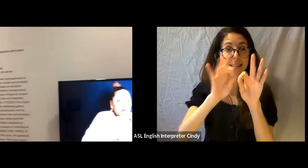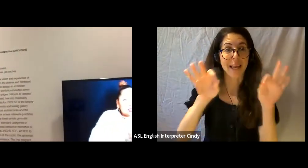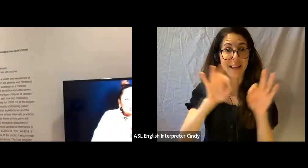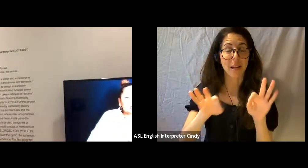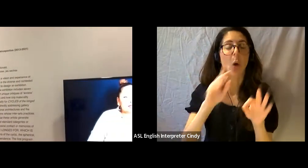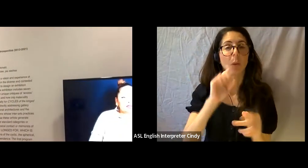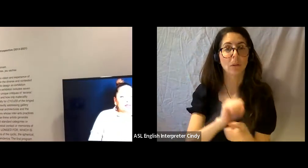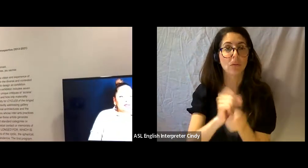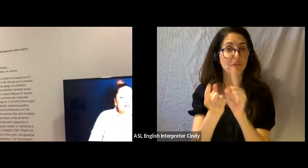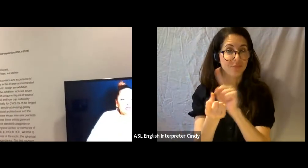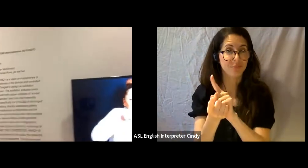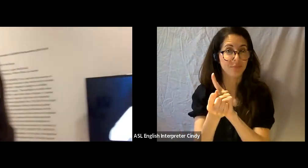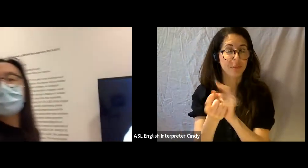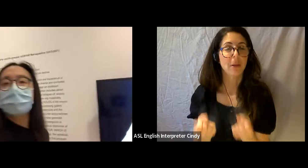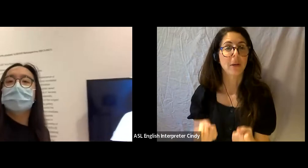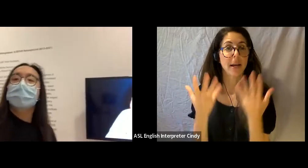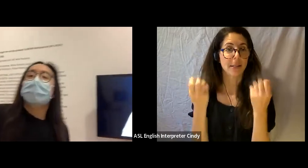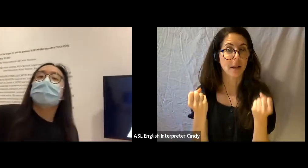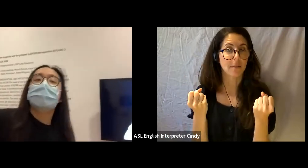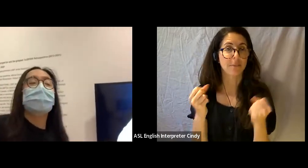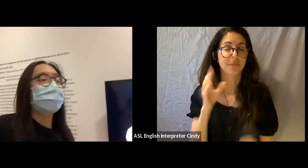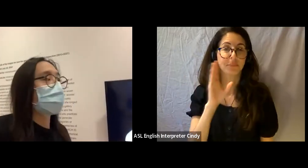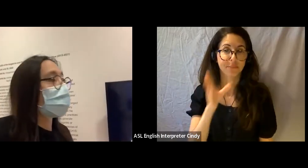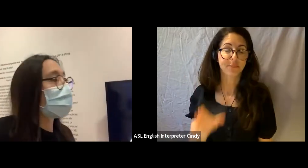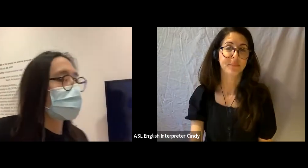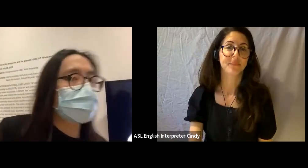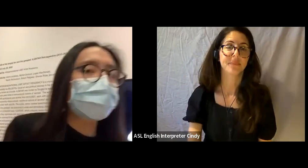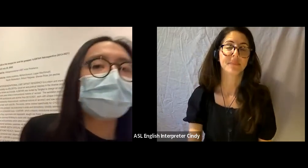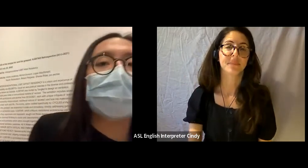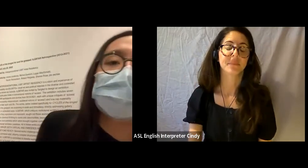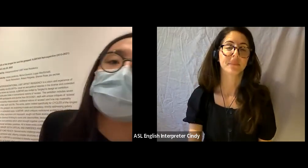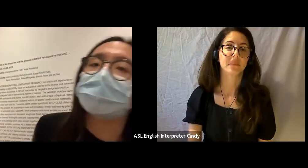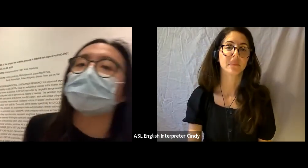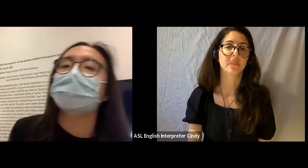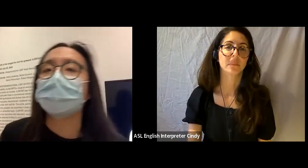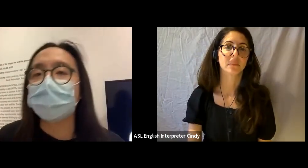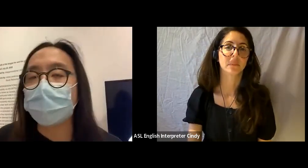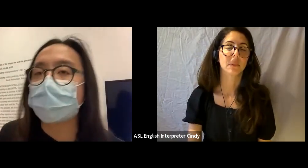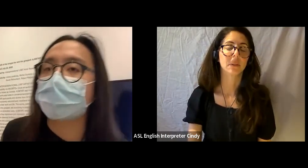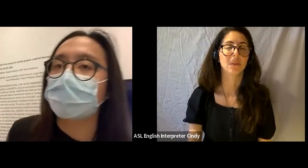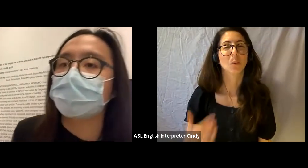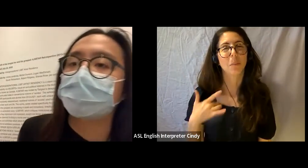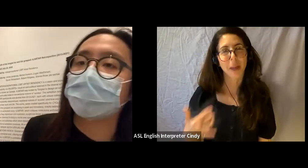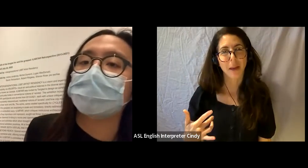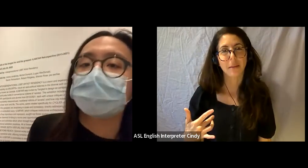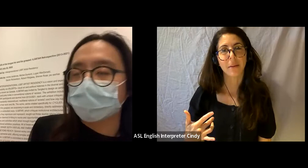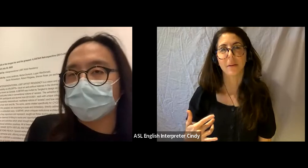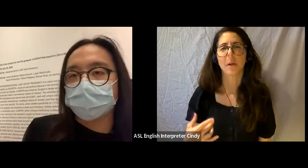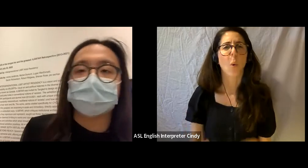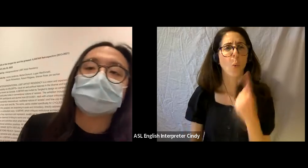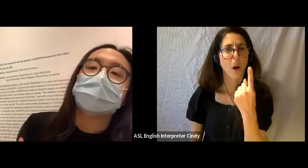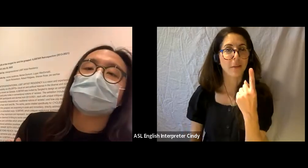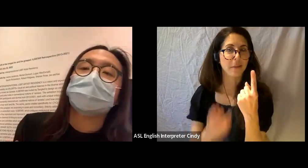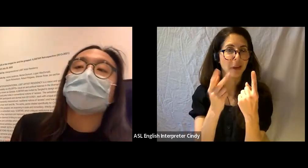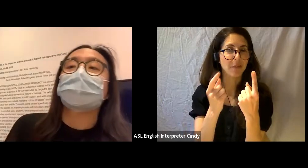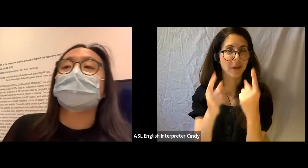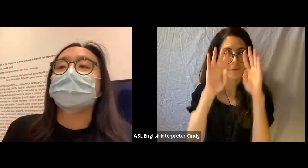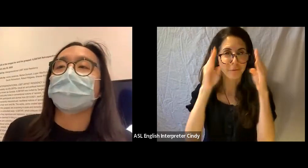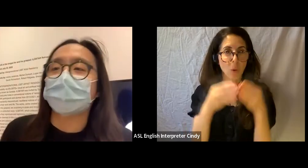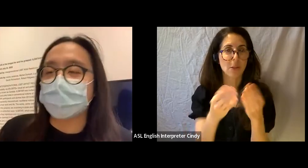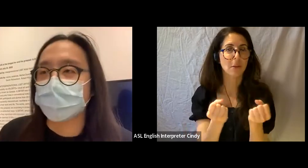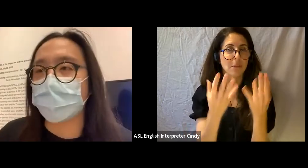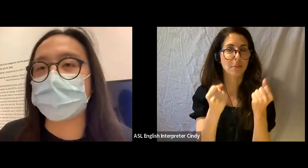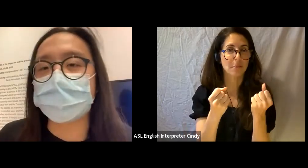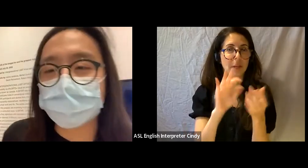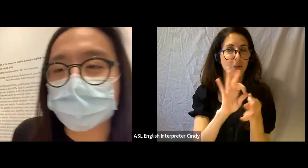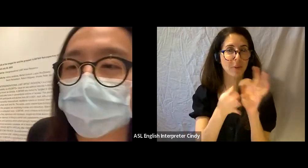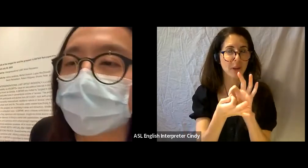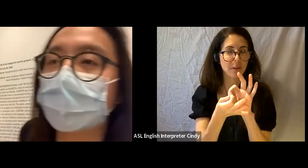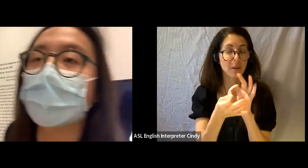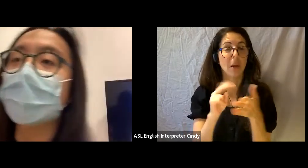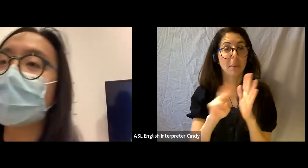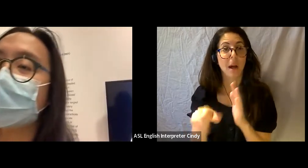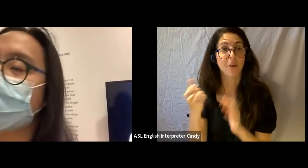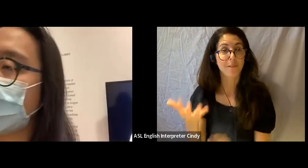And so usually one of those 6 tv monitors used for that, and so there’s essentially 5 TV monitors that can be used